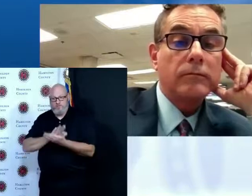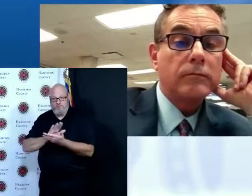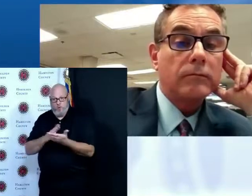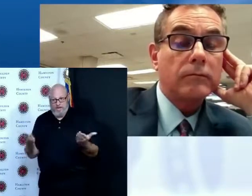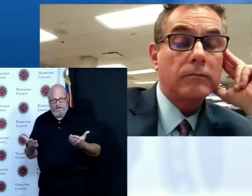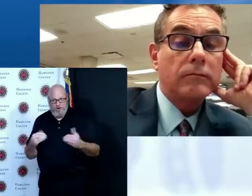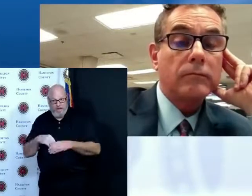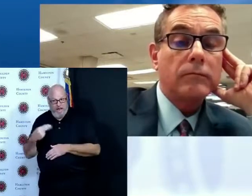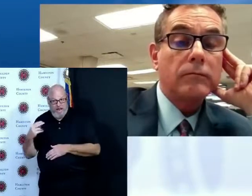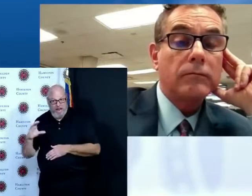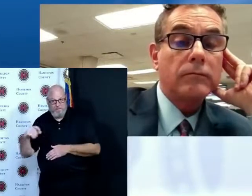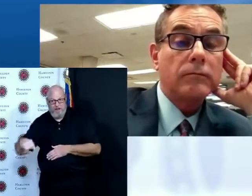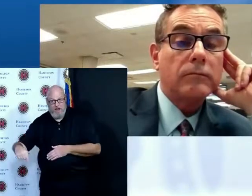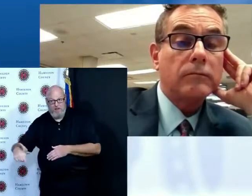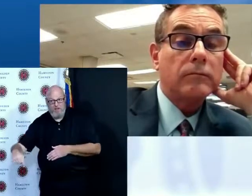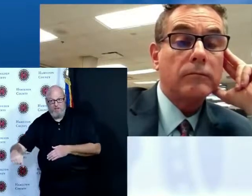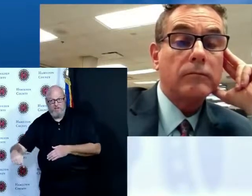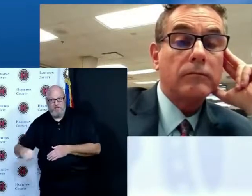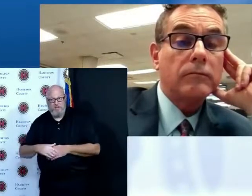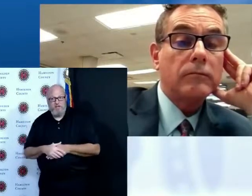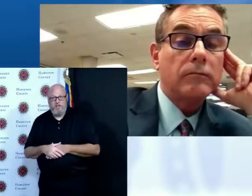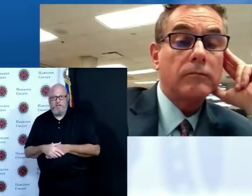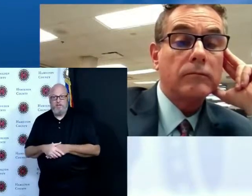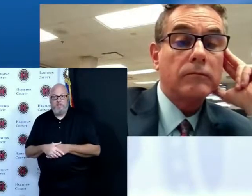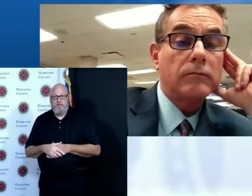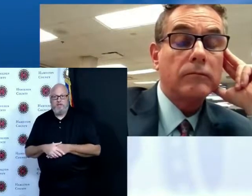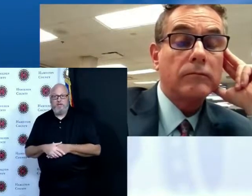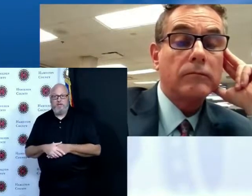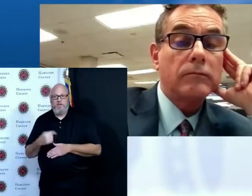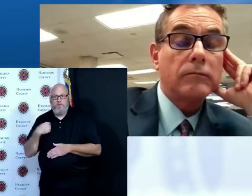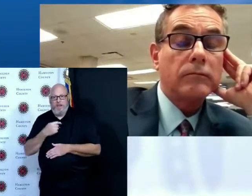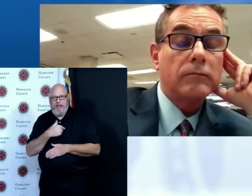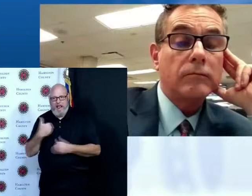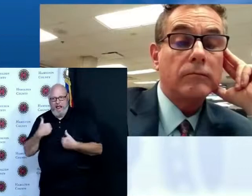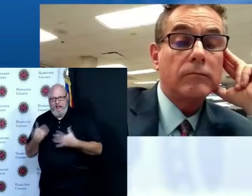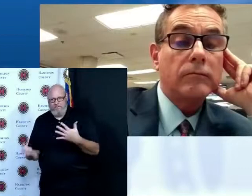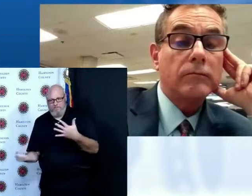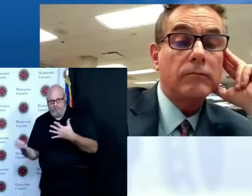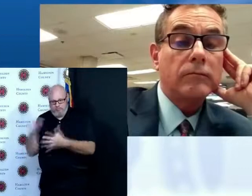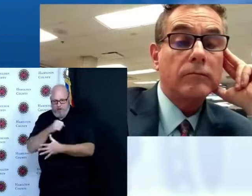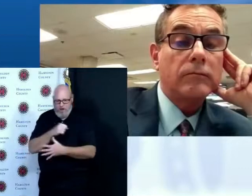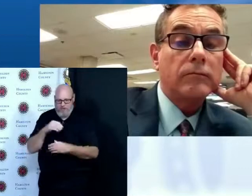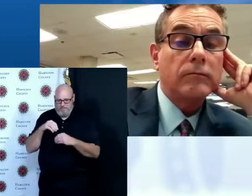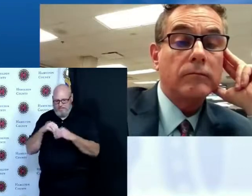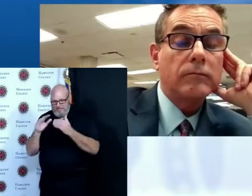the city get prioritized but all we can do is make sure that once it is our turn